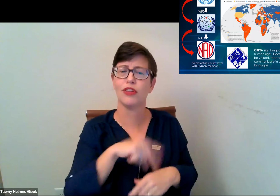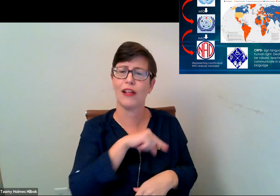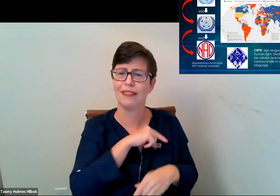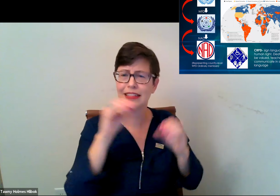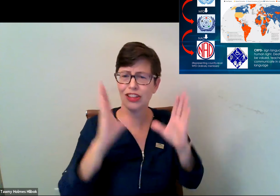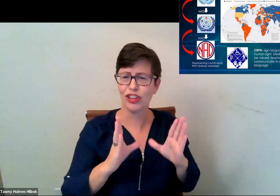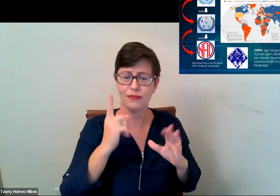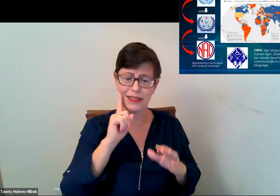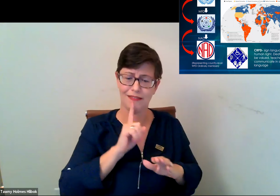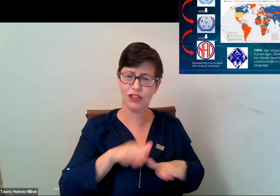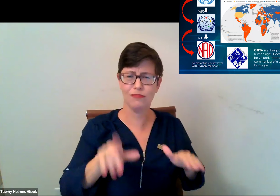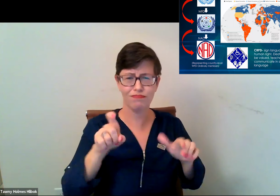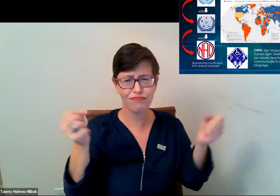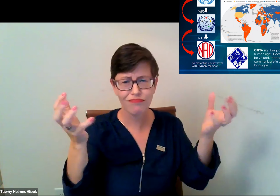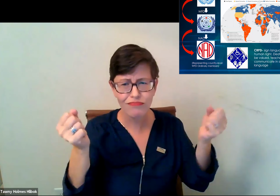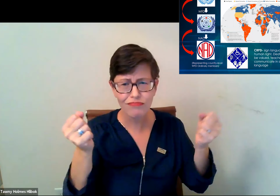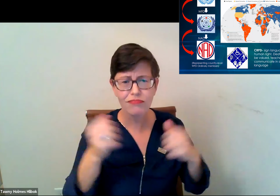evening safe nicknamed the languages seven times.